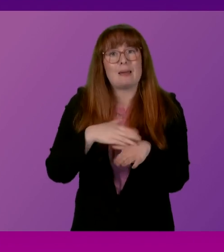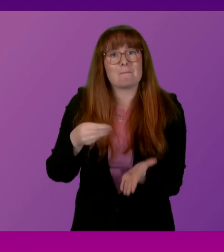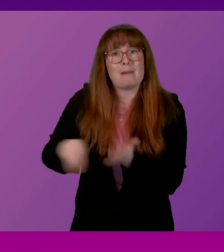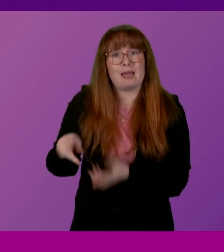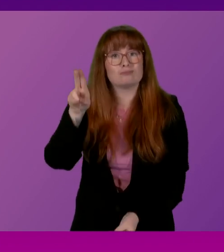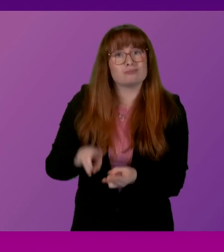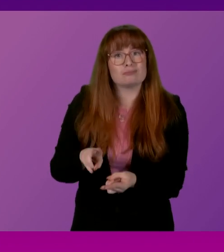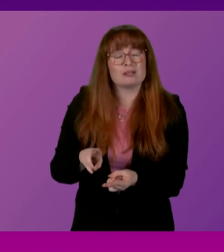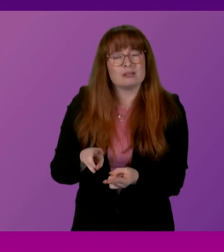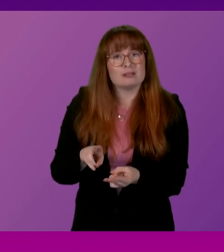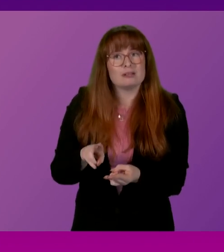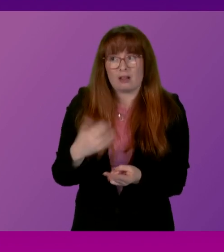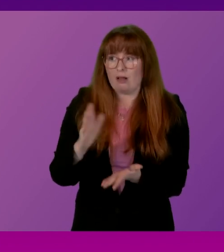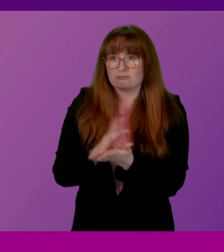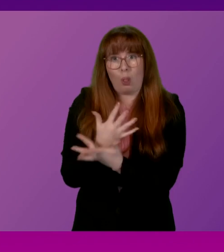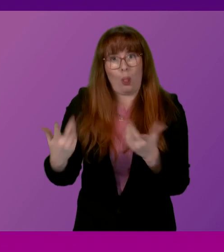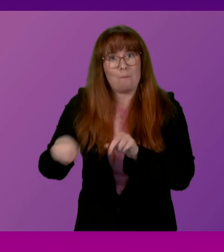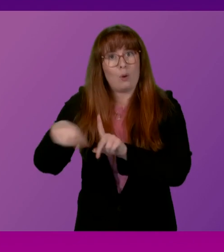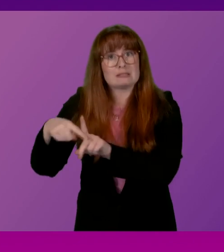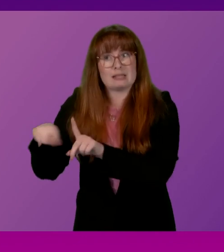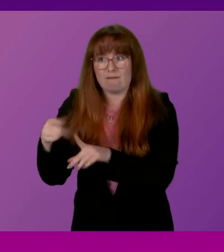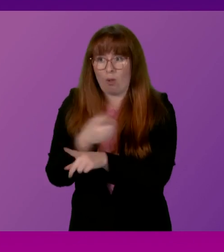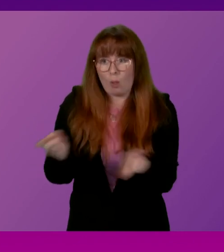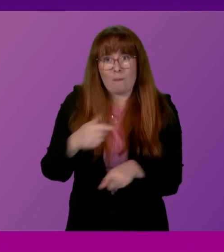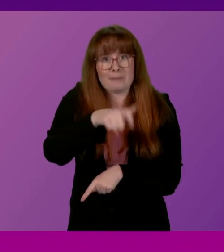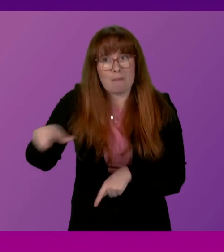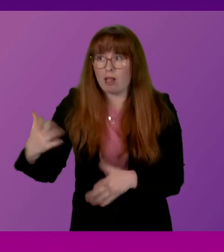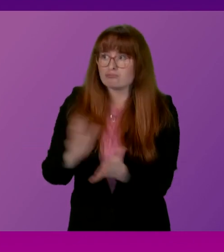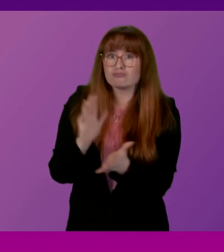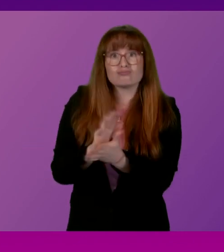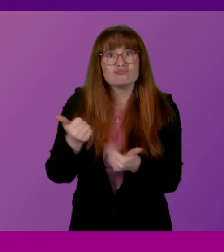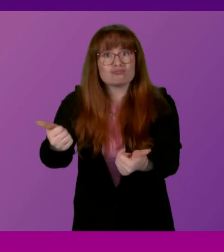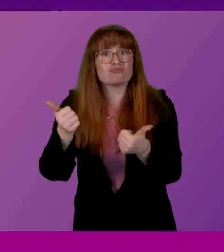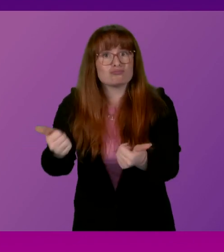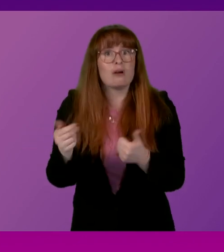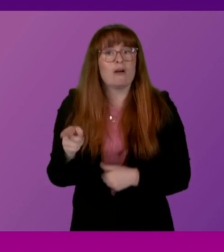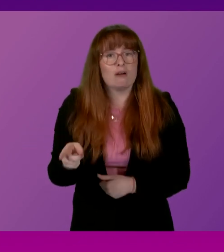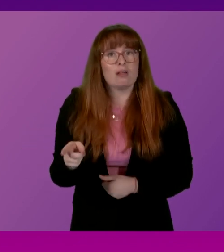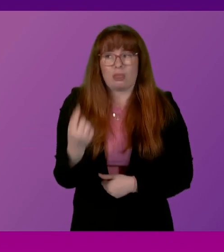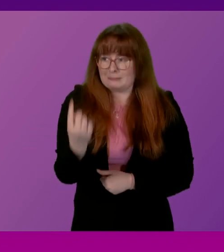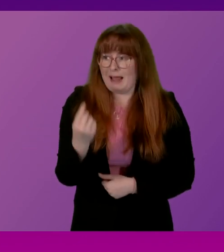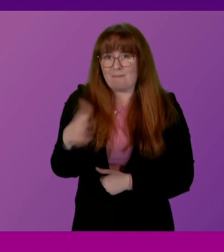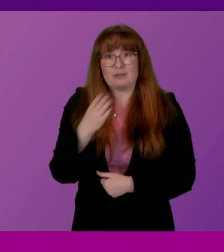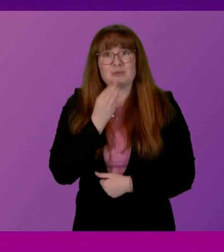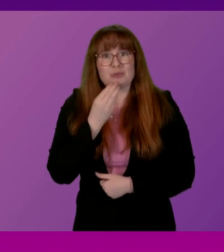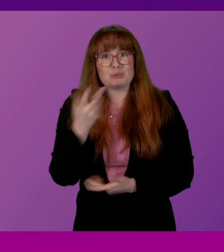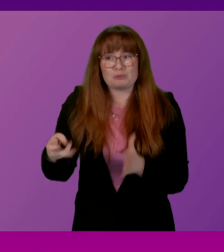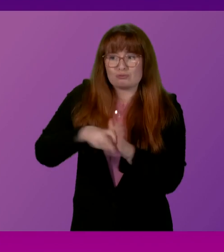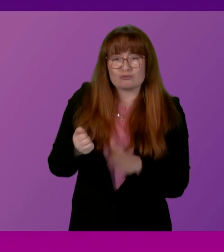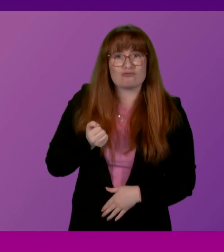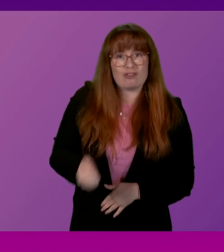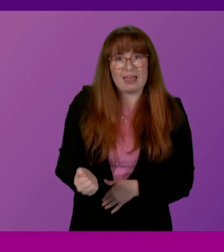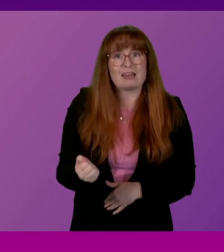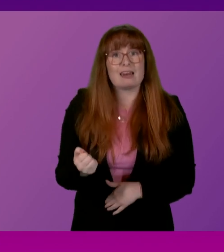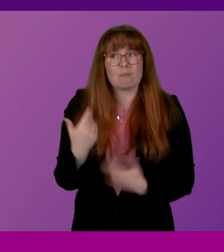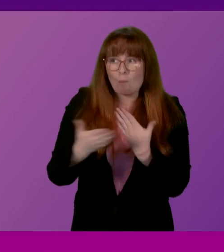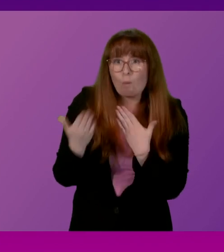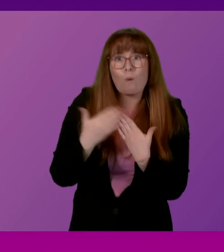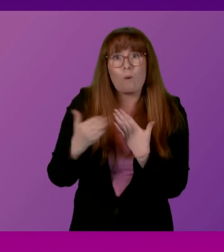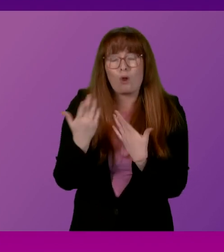The move has been welcomed this week by many people who have been using our railways.